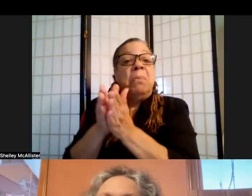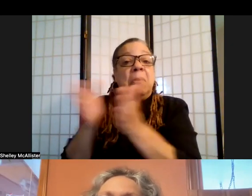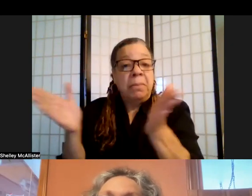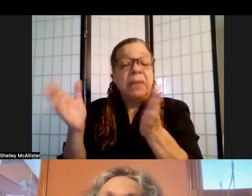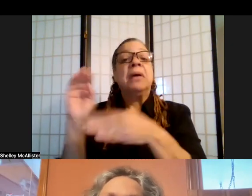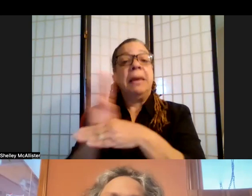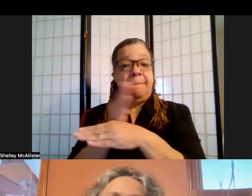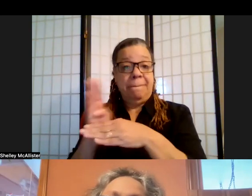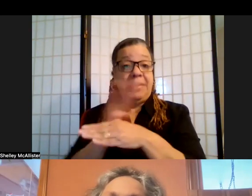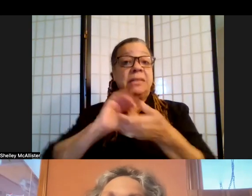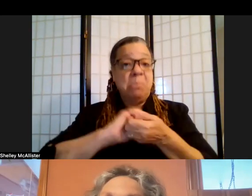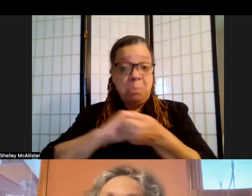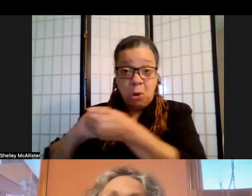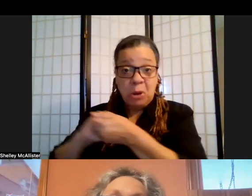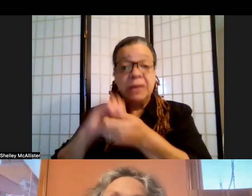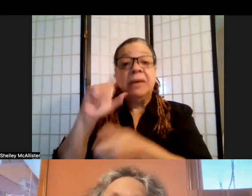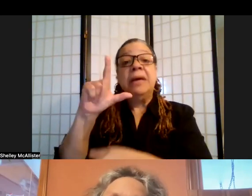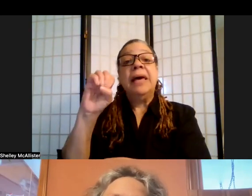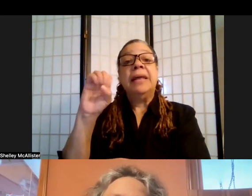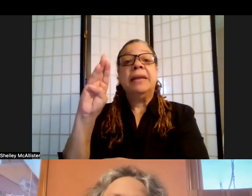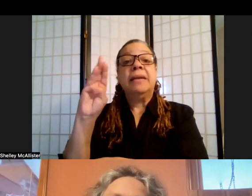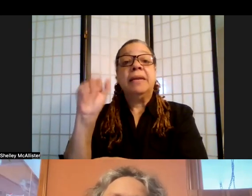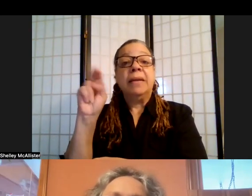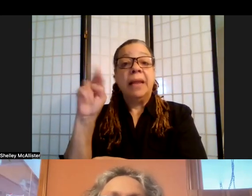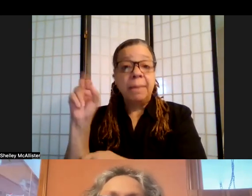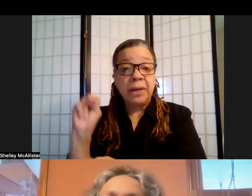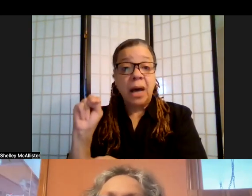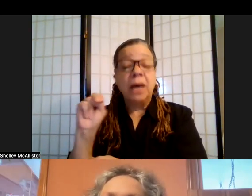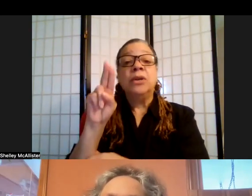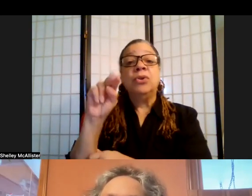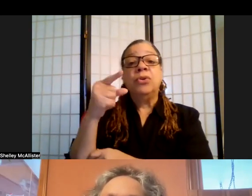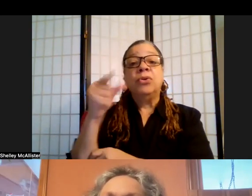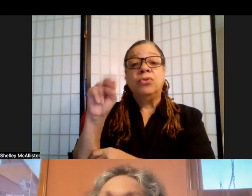in Lebanon, Uganda, and Colombia. Muhammad has written